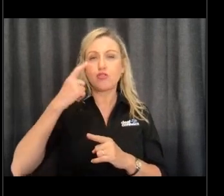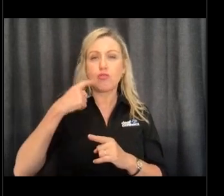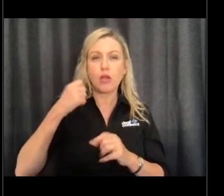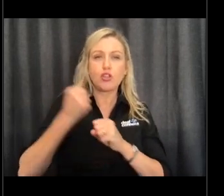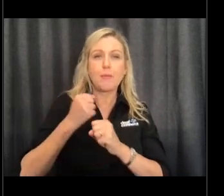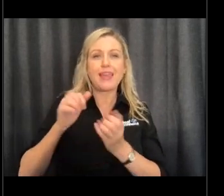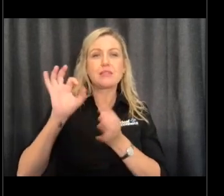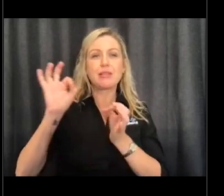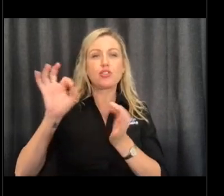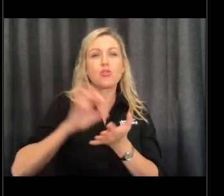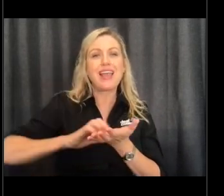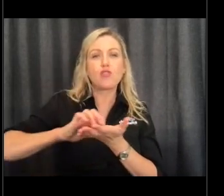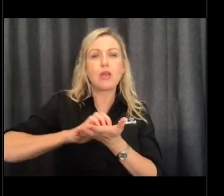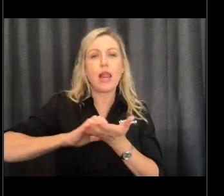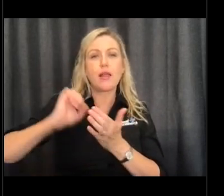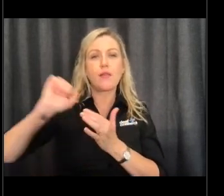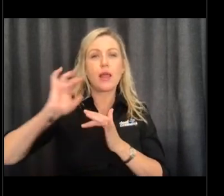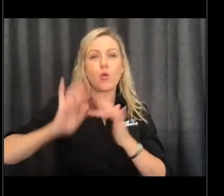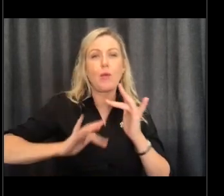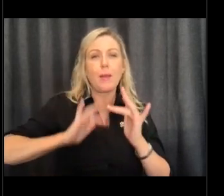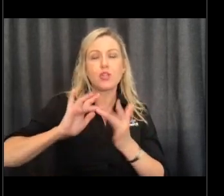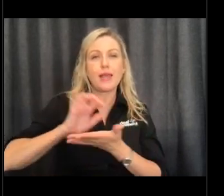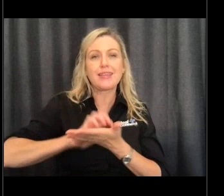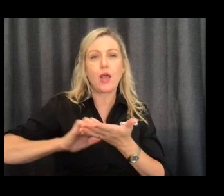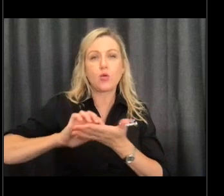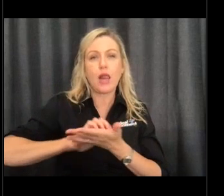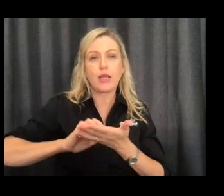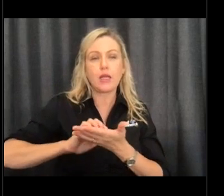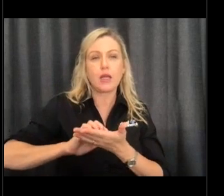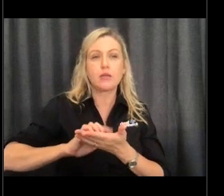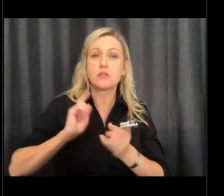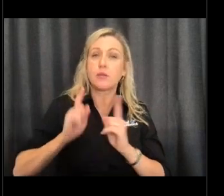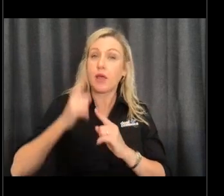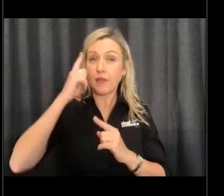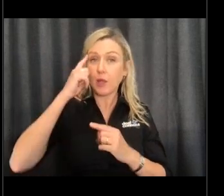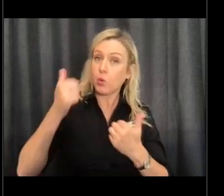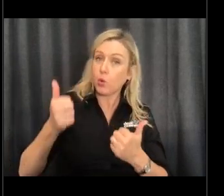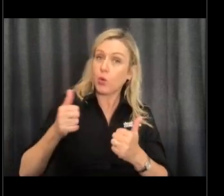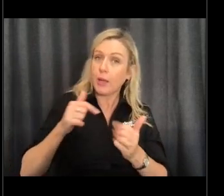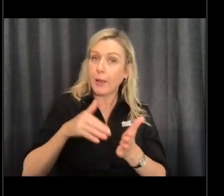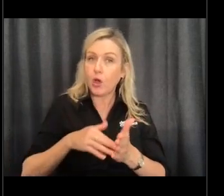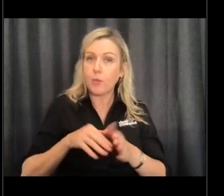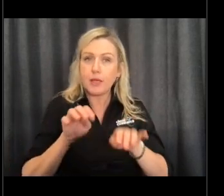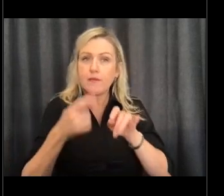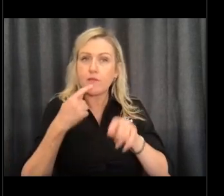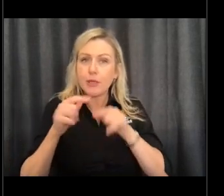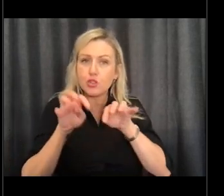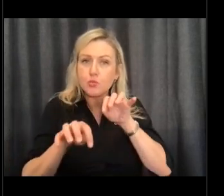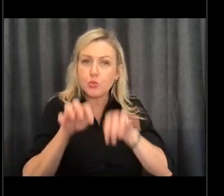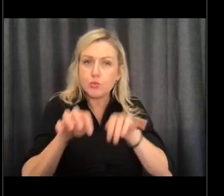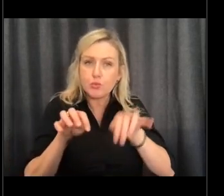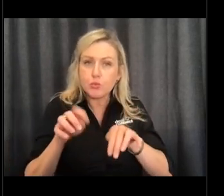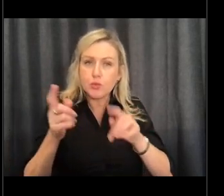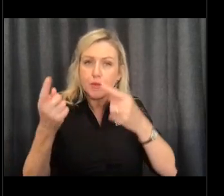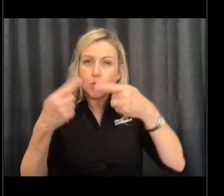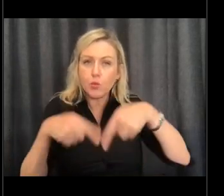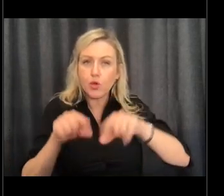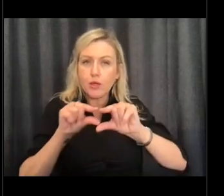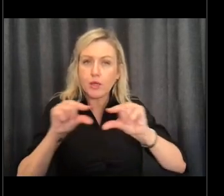My experience from clients is some of them find it useful and some of them find it really hard and I know insurers are still working on the quality of those calculators.